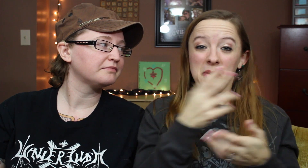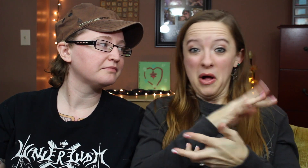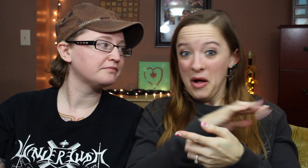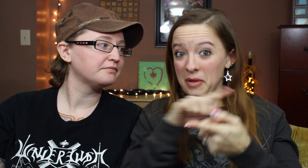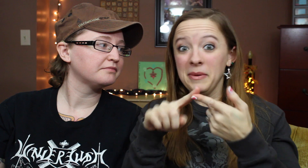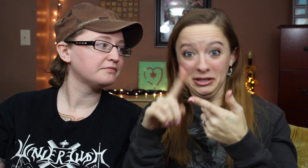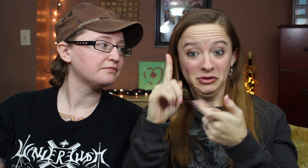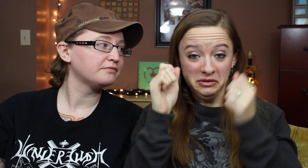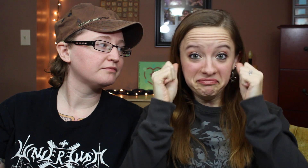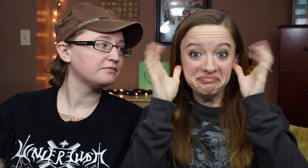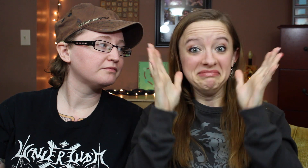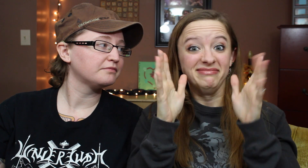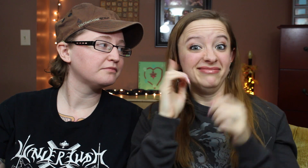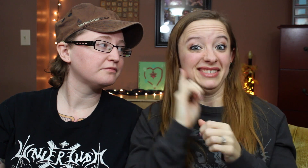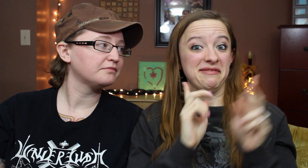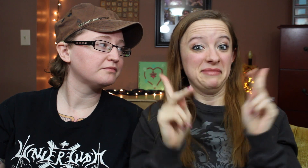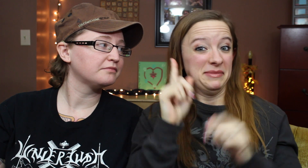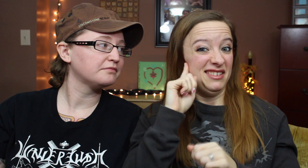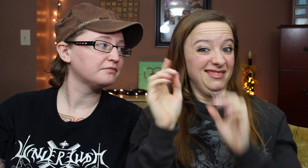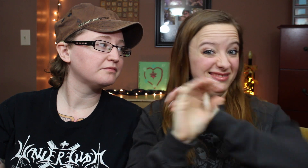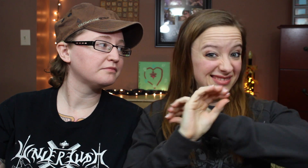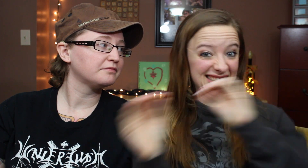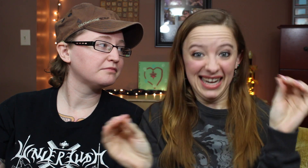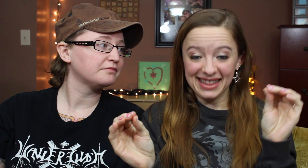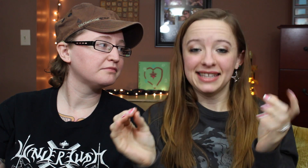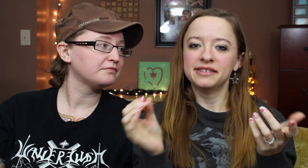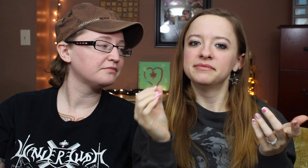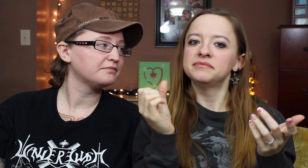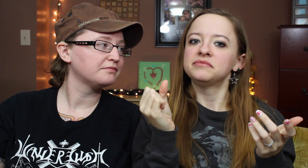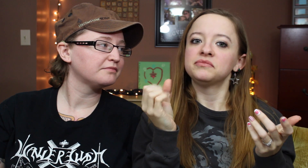a lot of all the way to fully deaf you can't